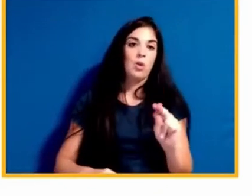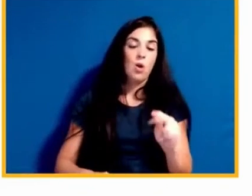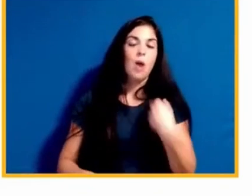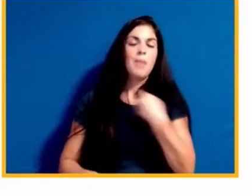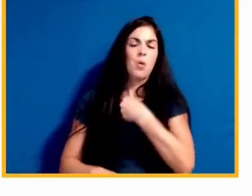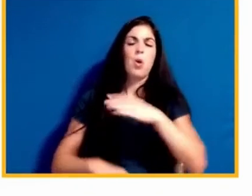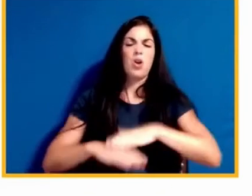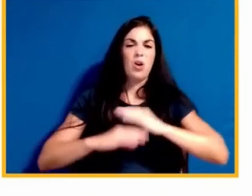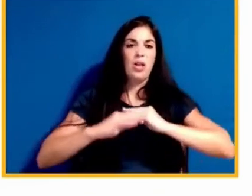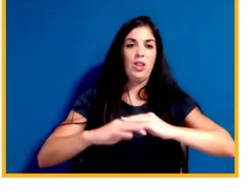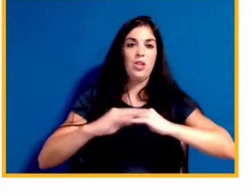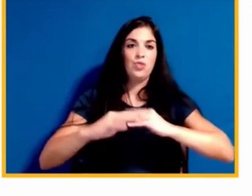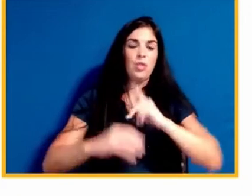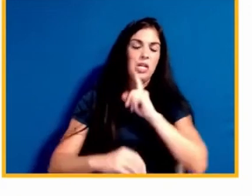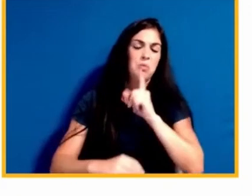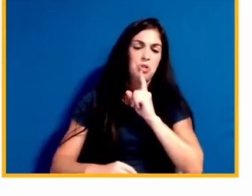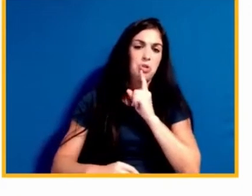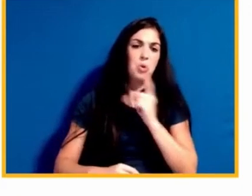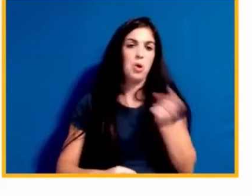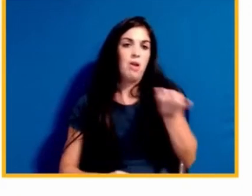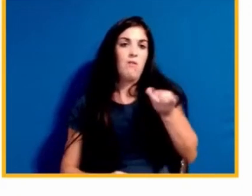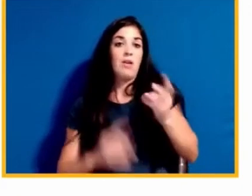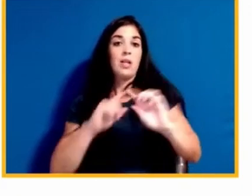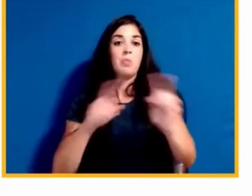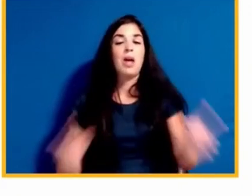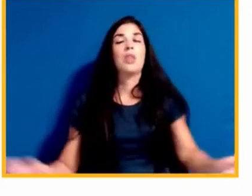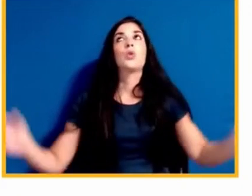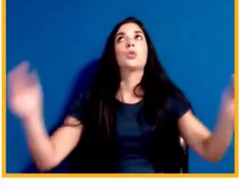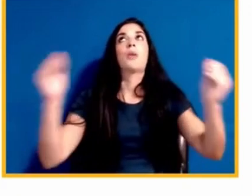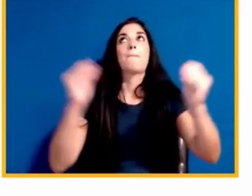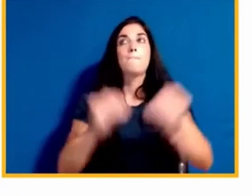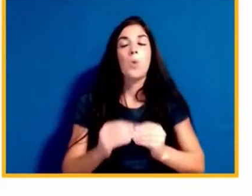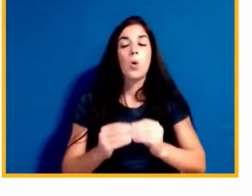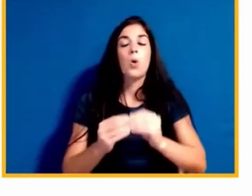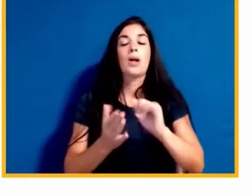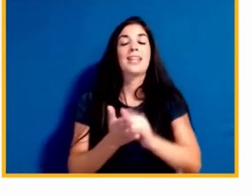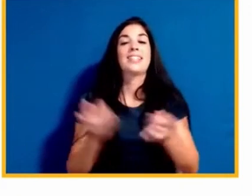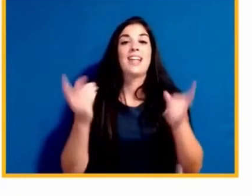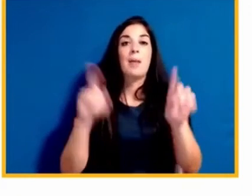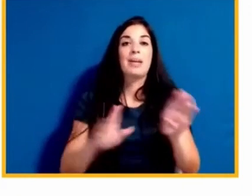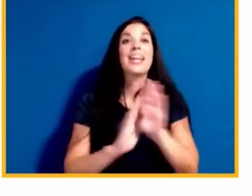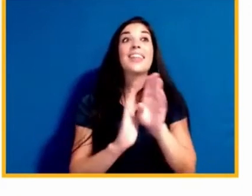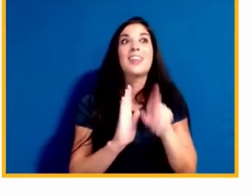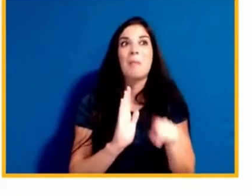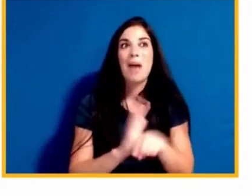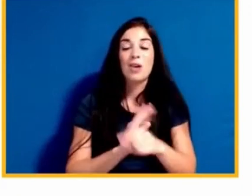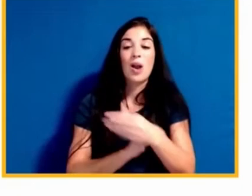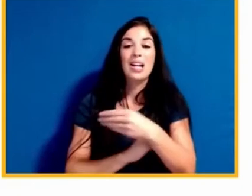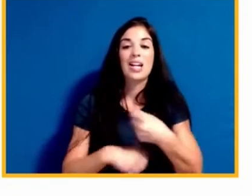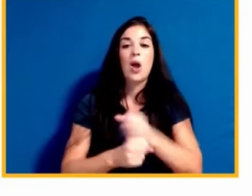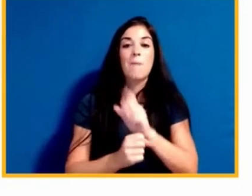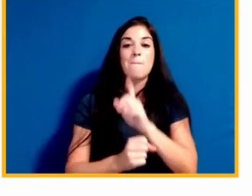the stream right now, myself and the judges, but there's so much more that's happening in the background, and I want to make sure that you know